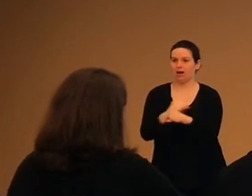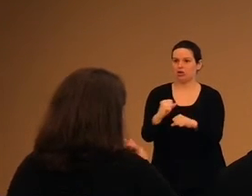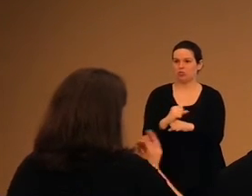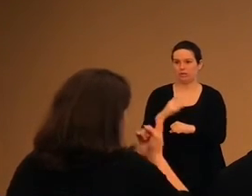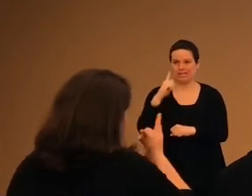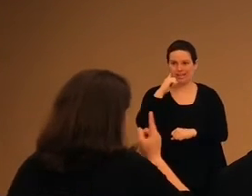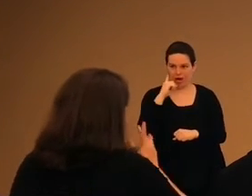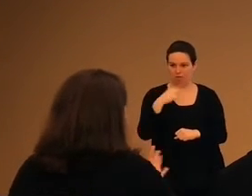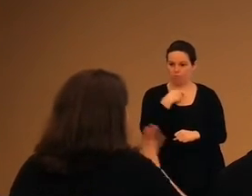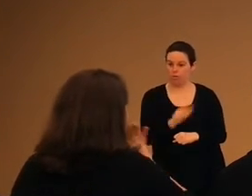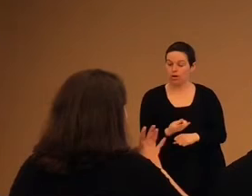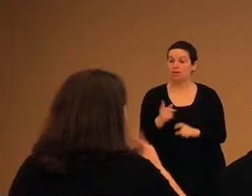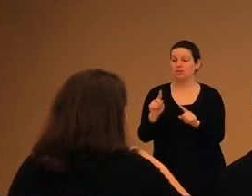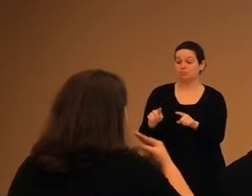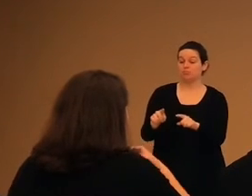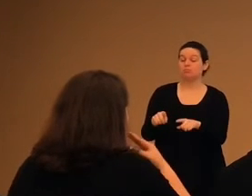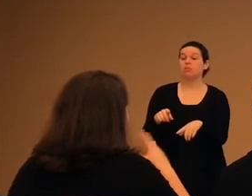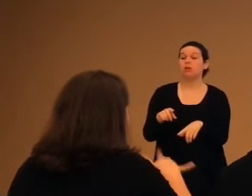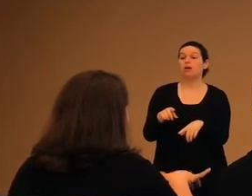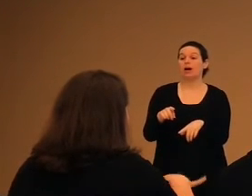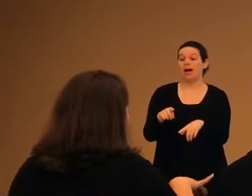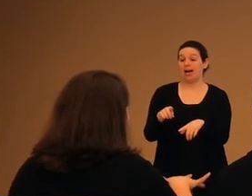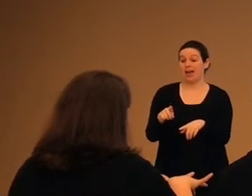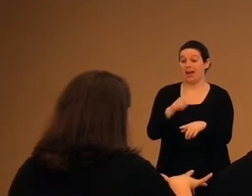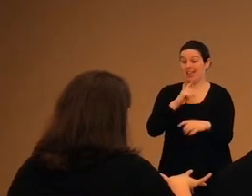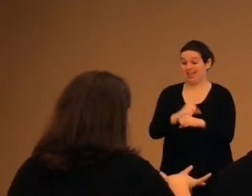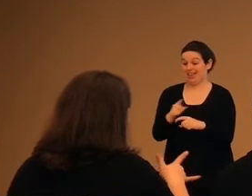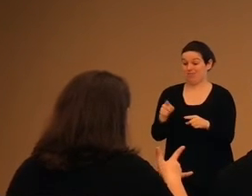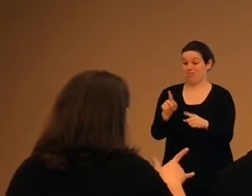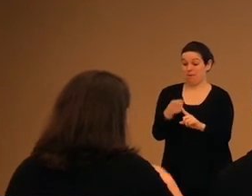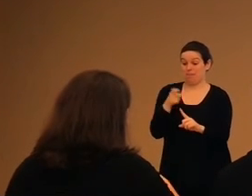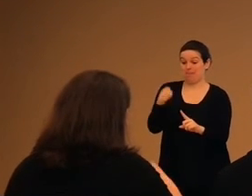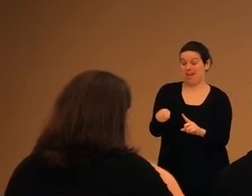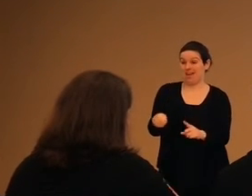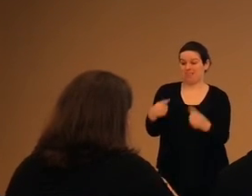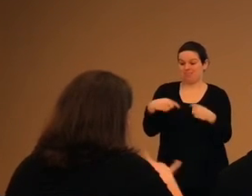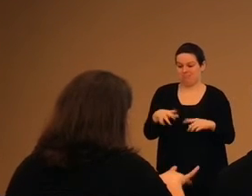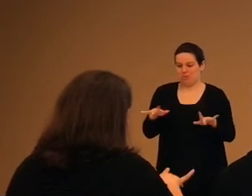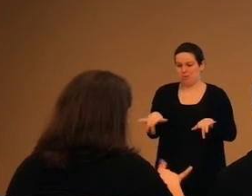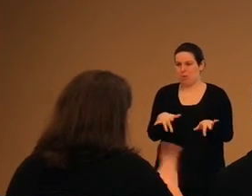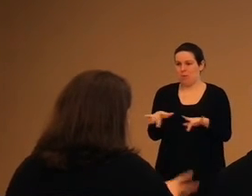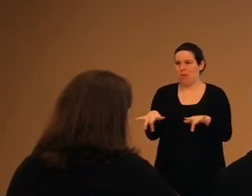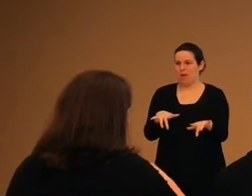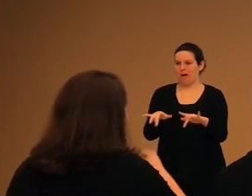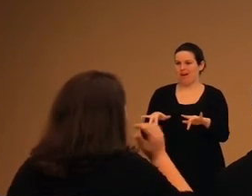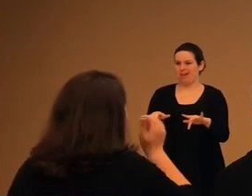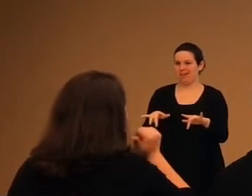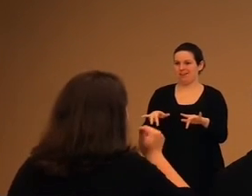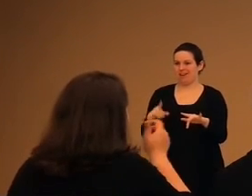And then we were able to record it and then put it on our audio players that already existed